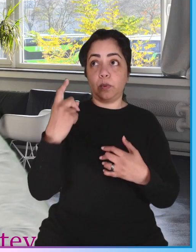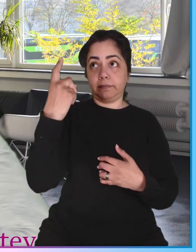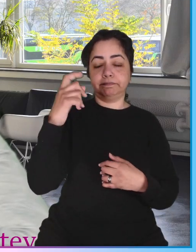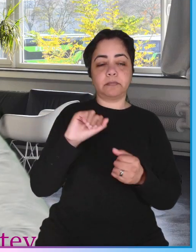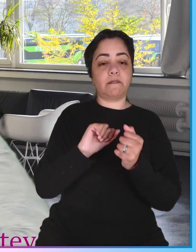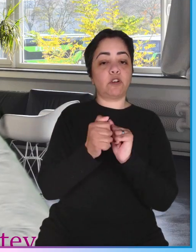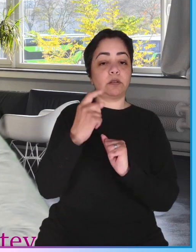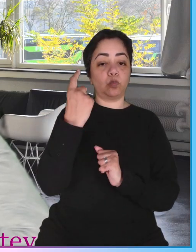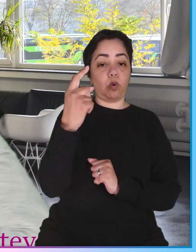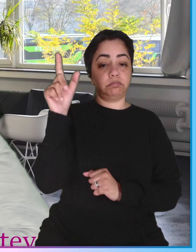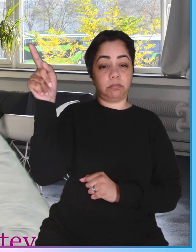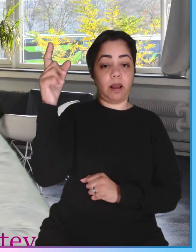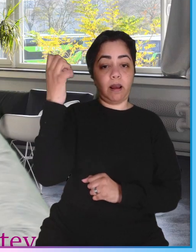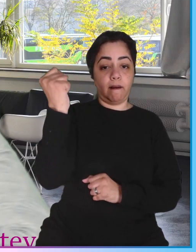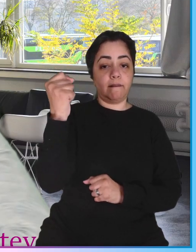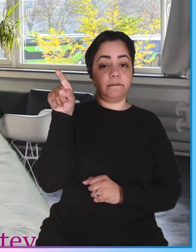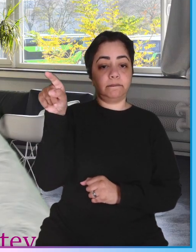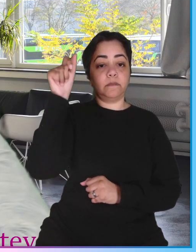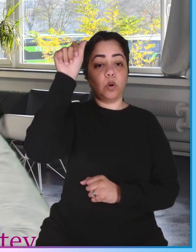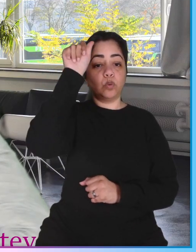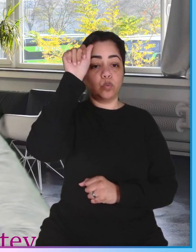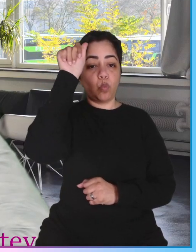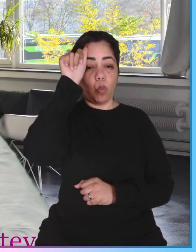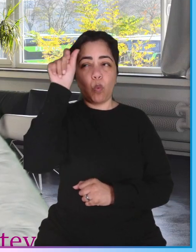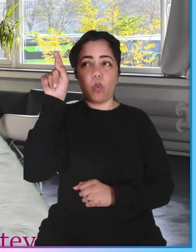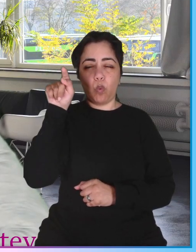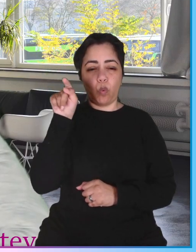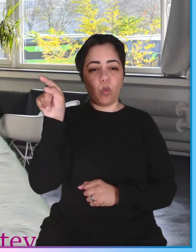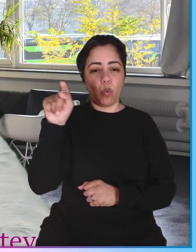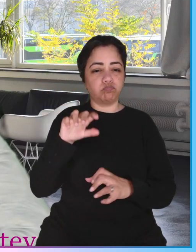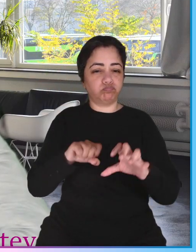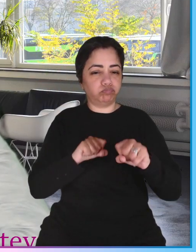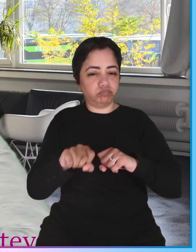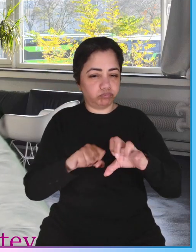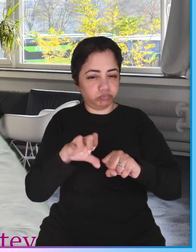and because of that invited me over to his place